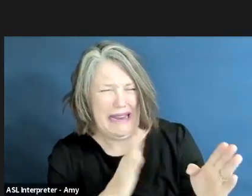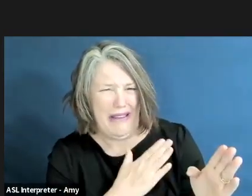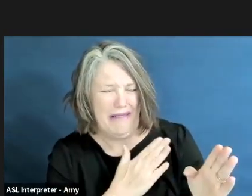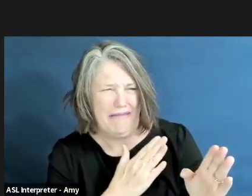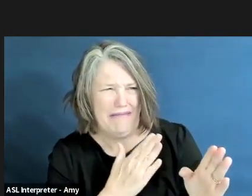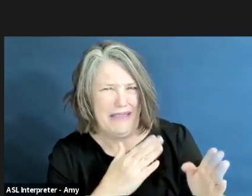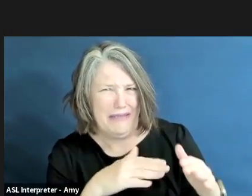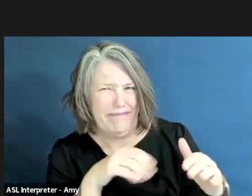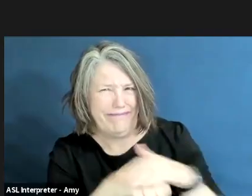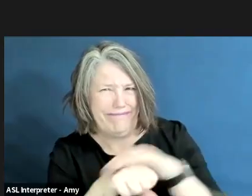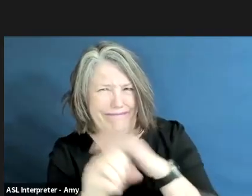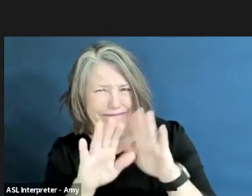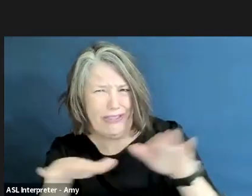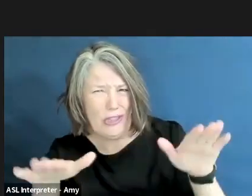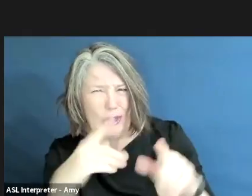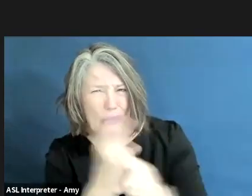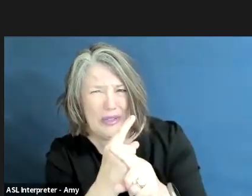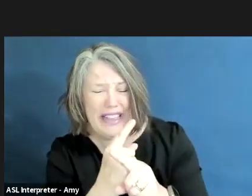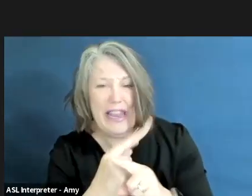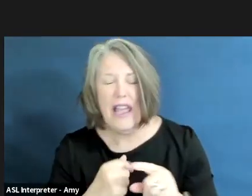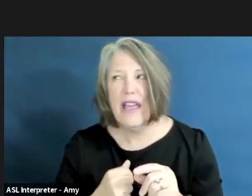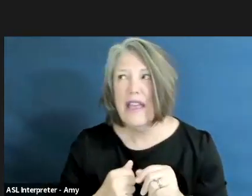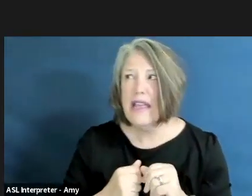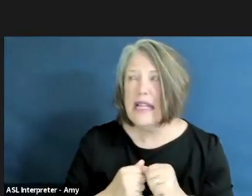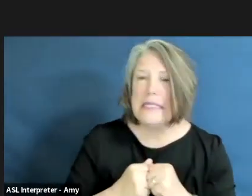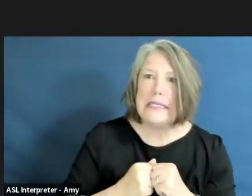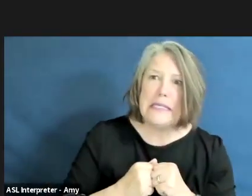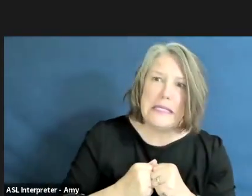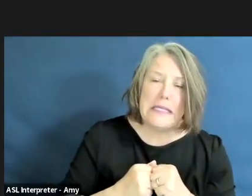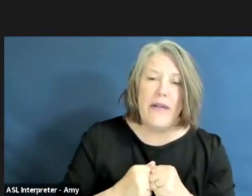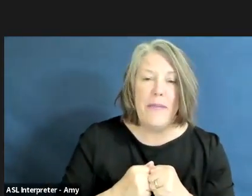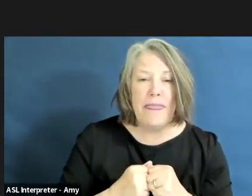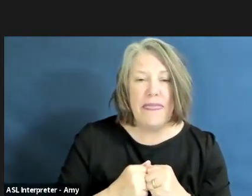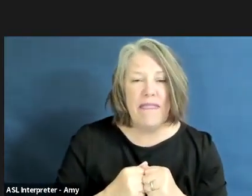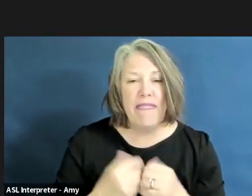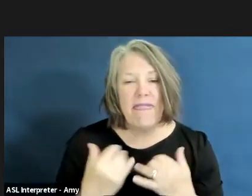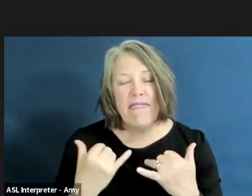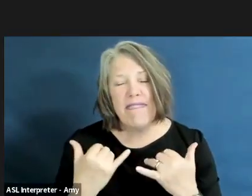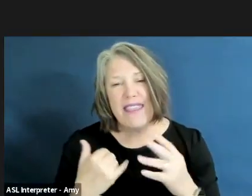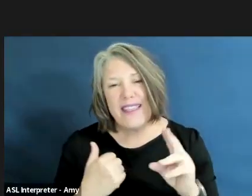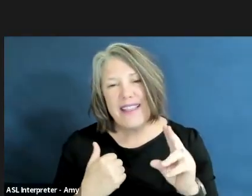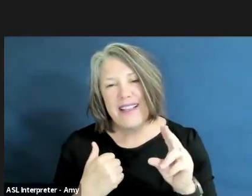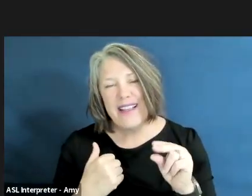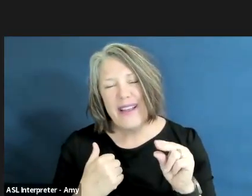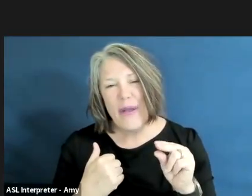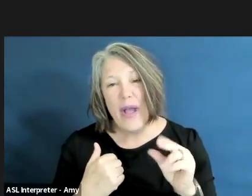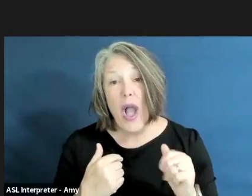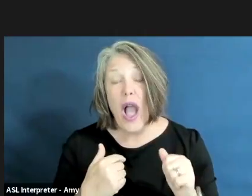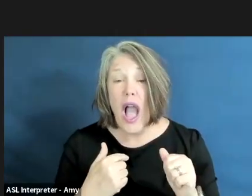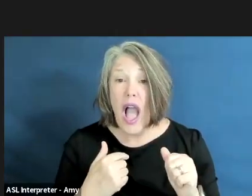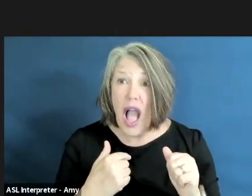No. I've been having random people make sweeping